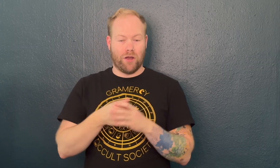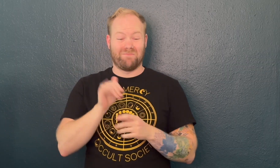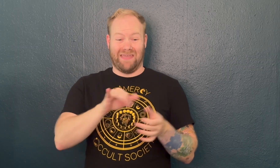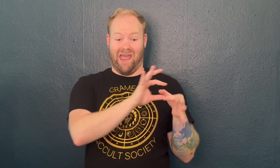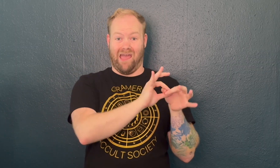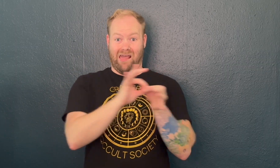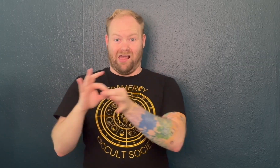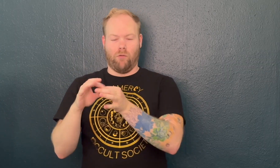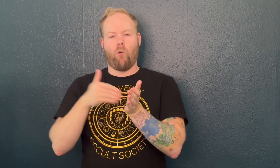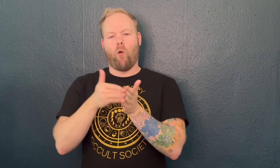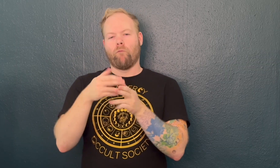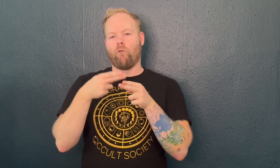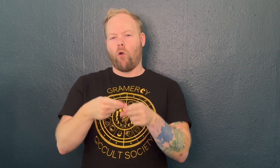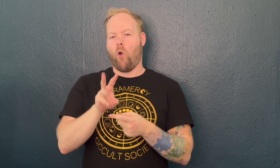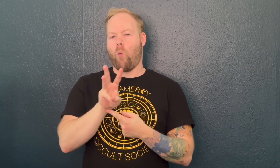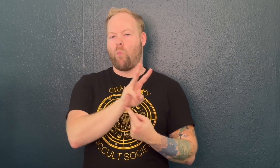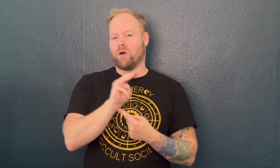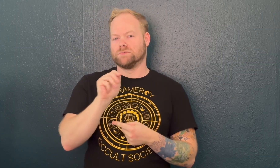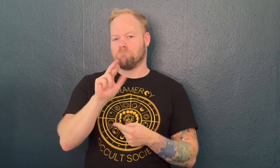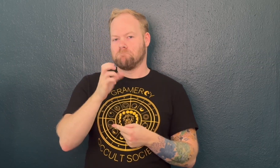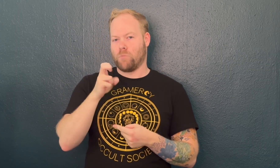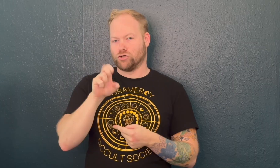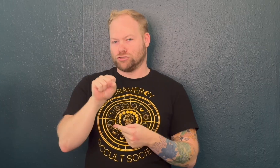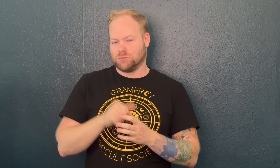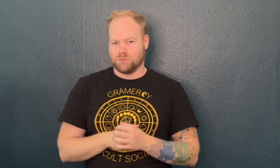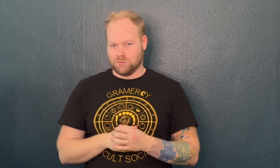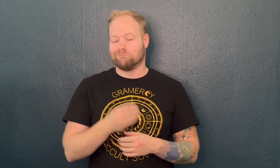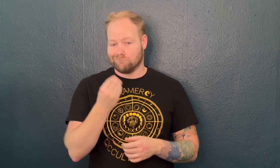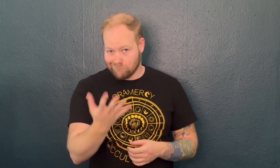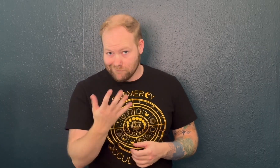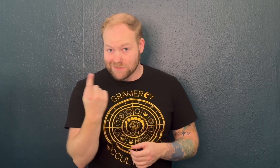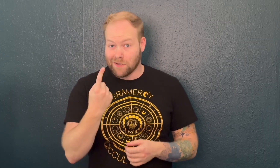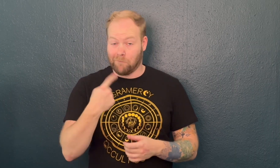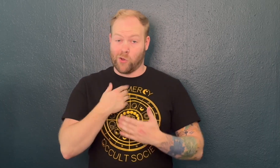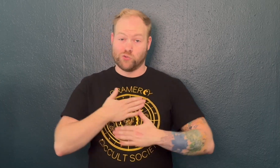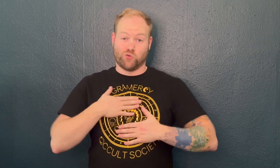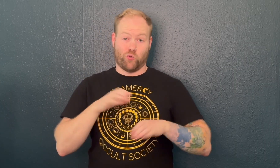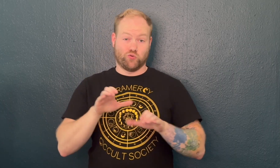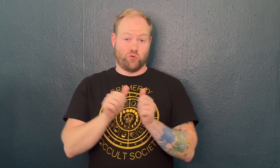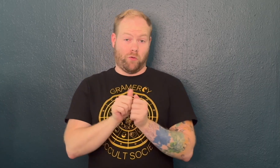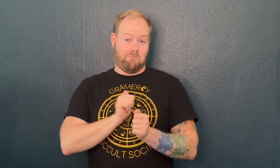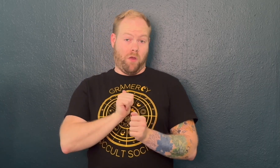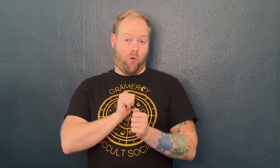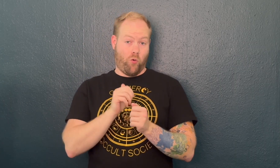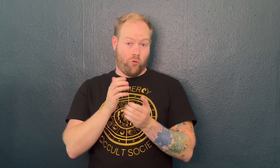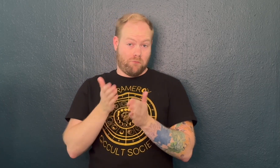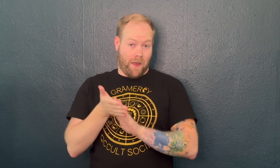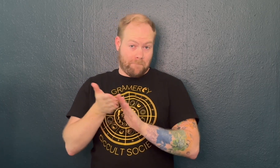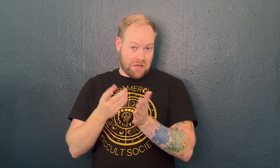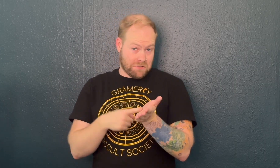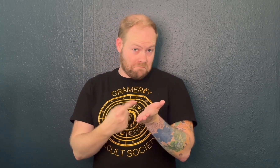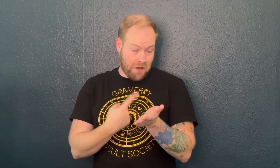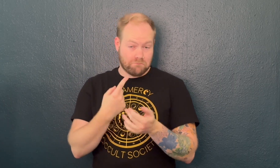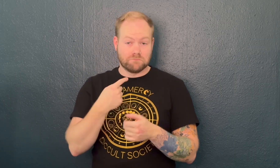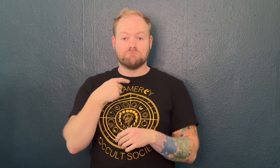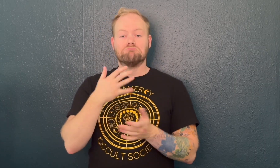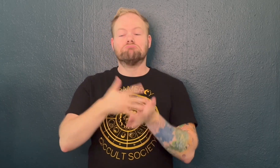This type of campaign is often called West Marches. Something that I enjoy doing with my own campaigns from time to time